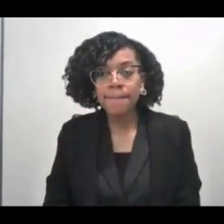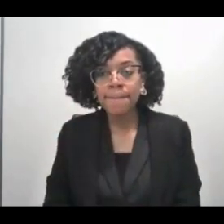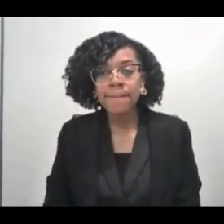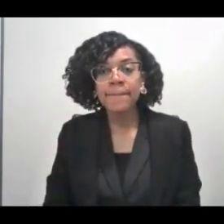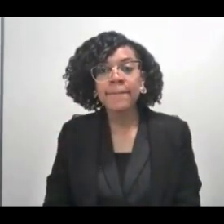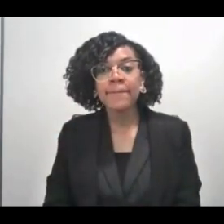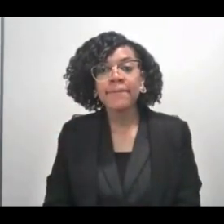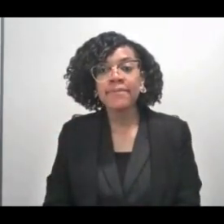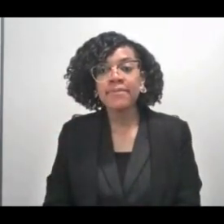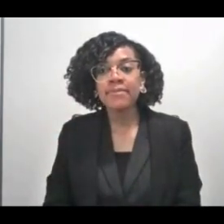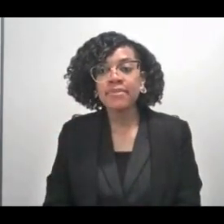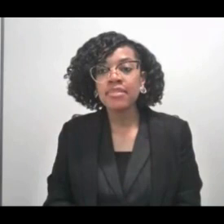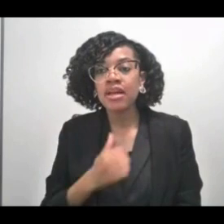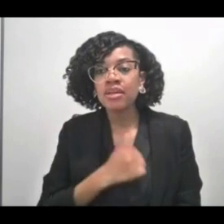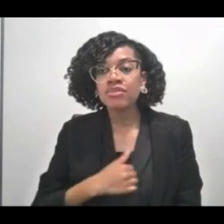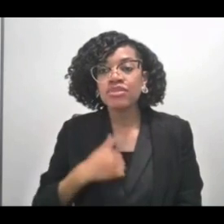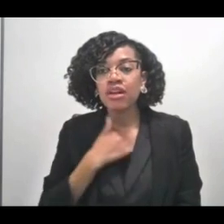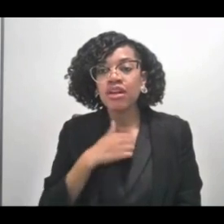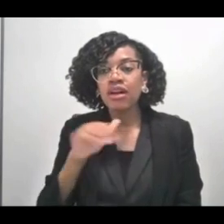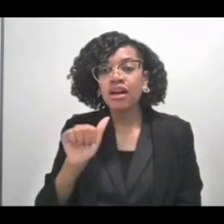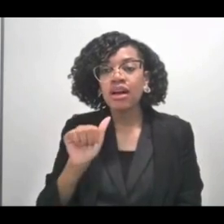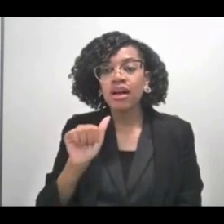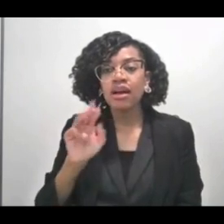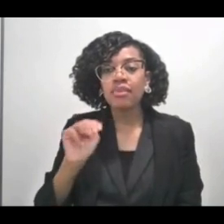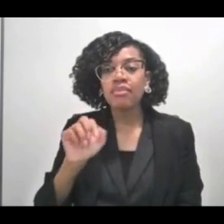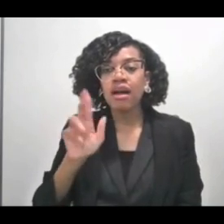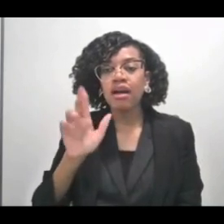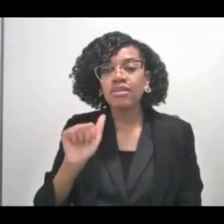Amara, I do not have that URL to paste into the chat. So I'll